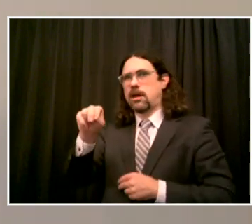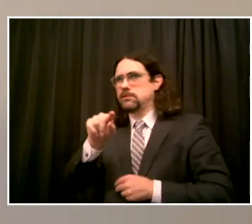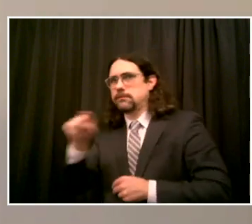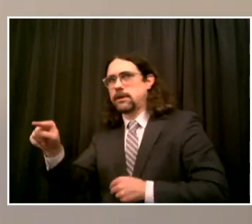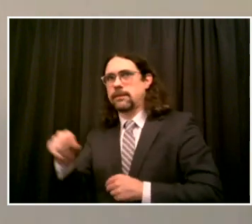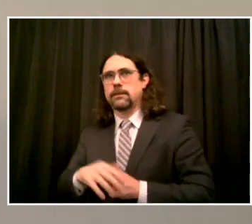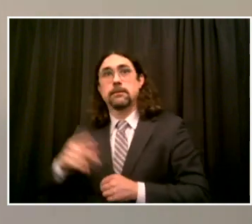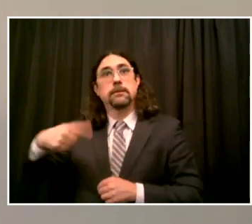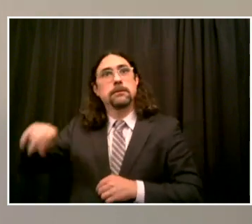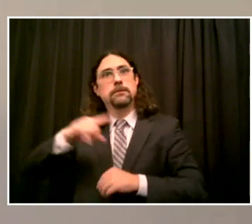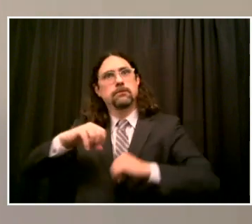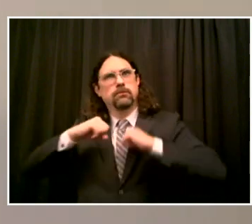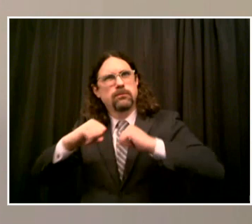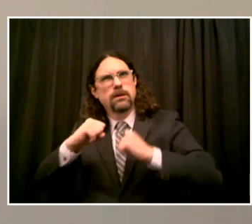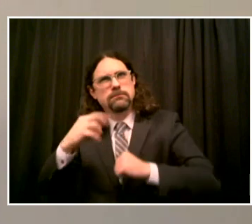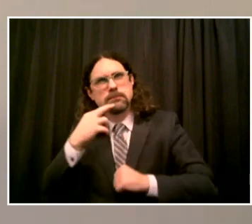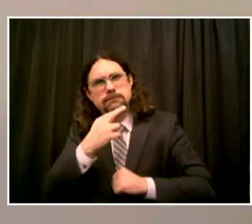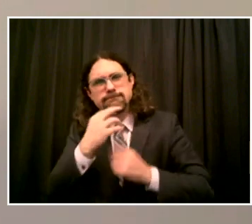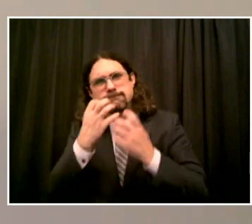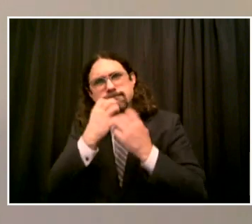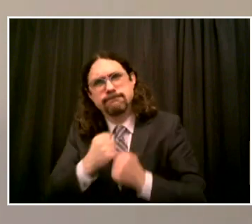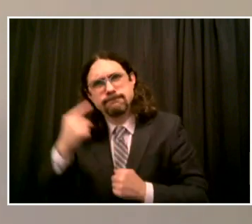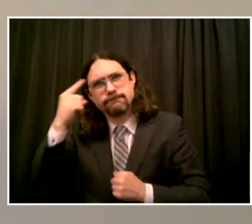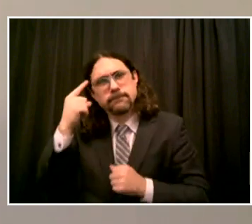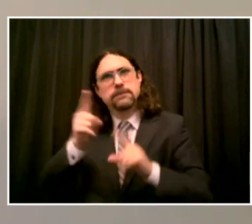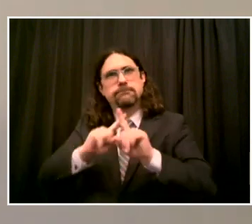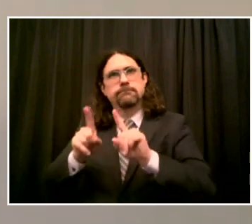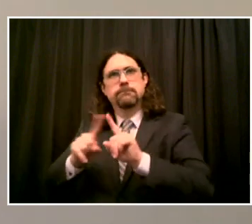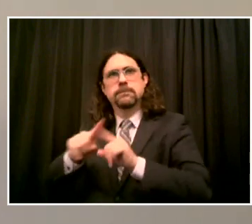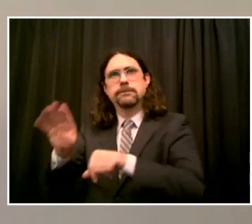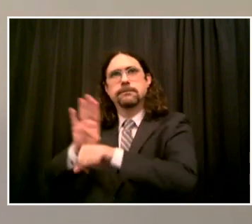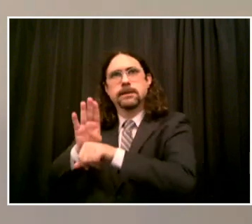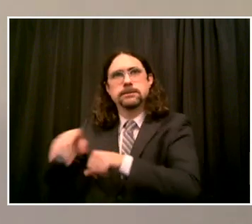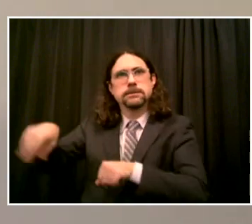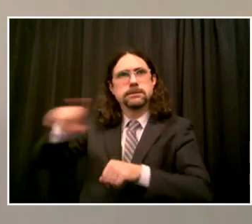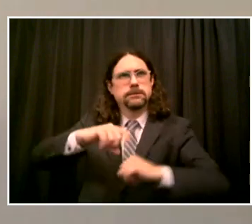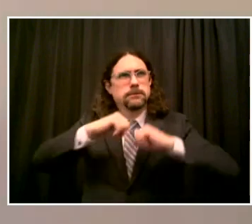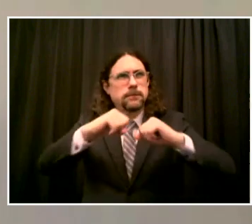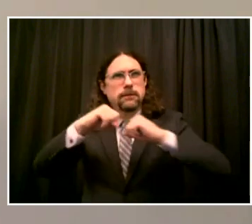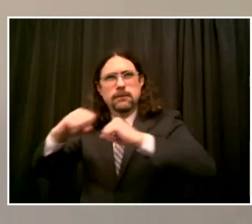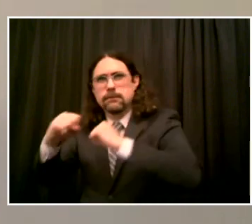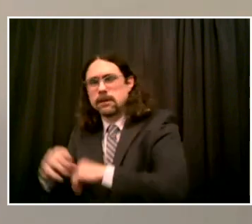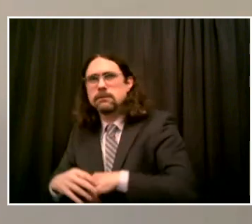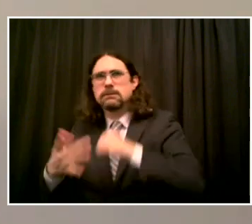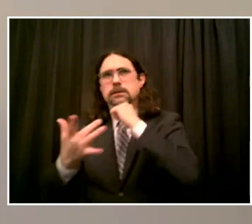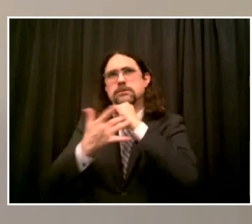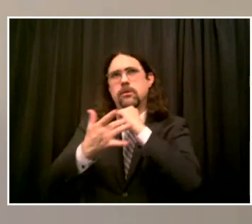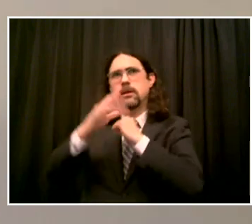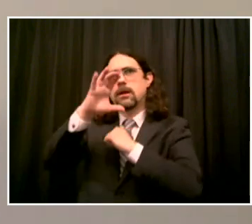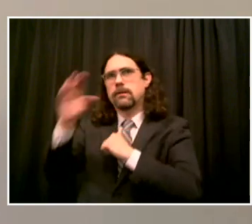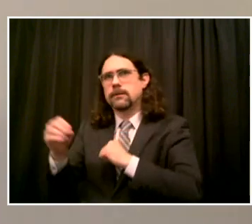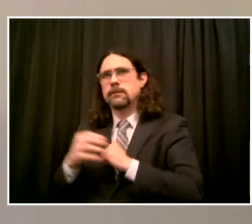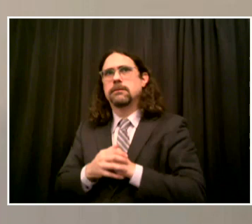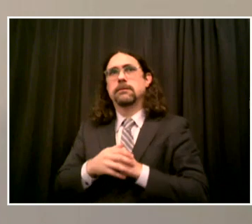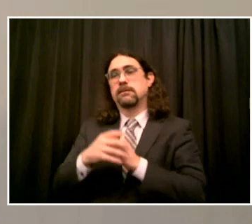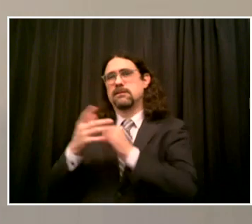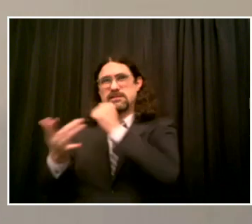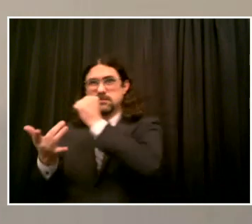STAFF FOR THE WORK ON PROTECTING NEW YORK CY RESTAUR T H MPTH EATING AWAY ATT HEM ONE